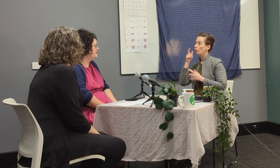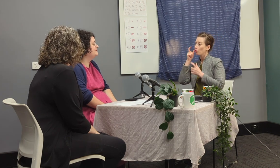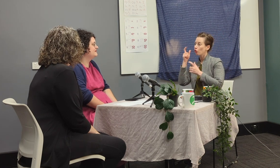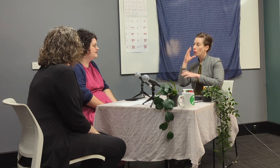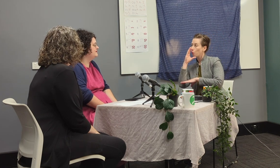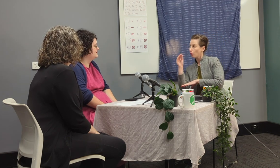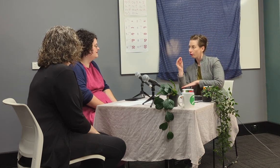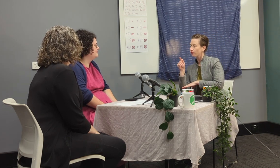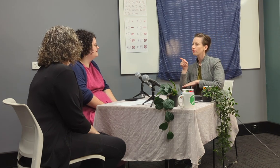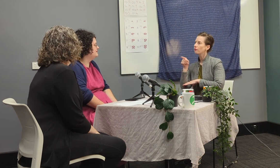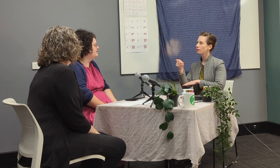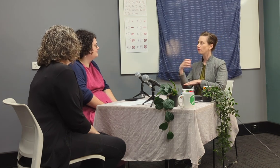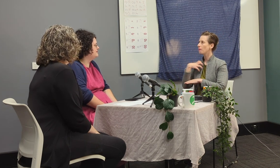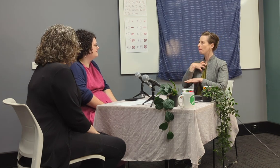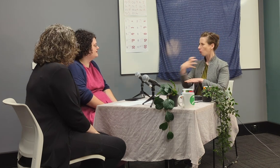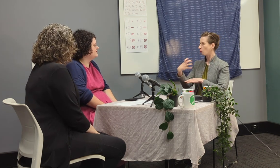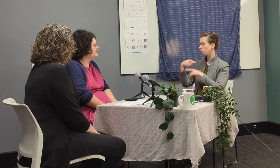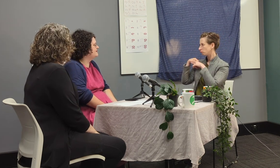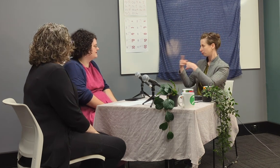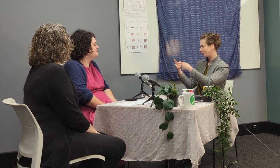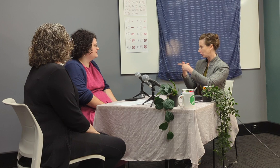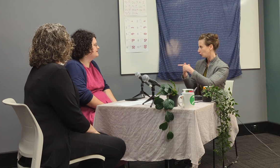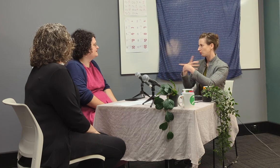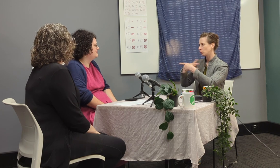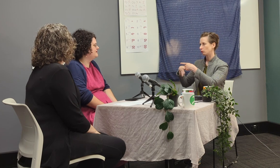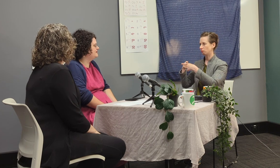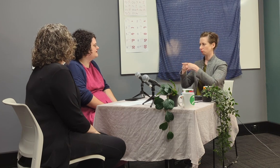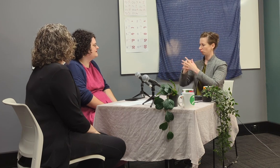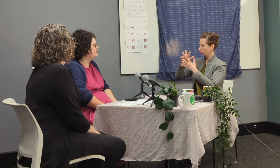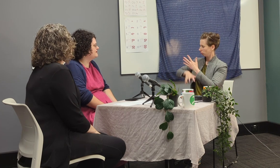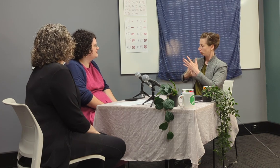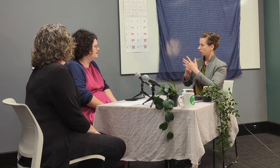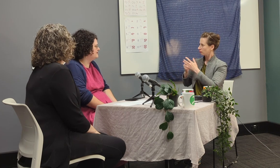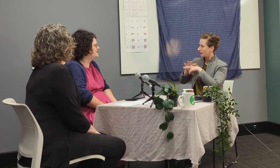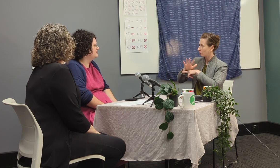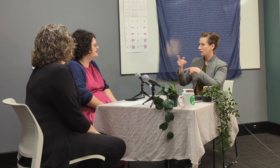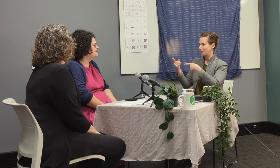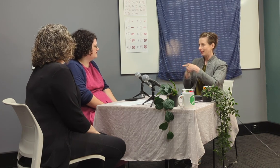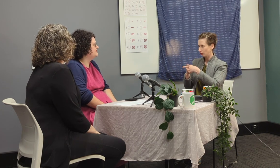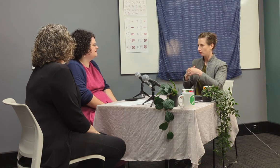Then The Boy Who Cried Wolf – in that narrative, that followed more English structure.